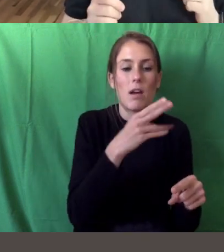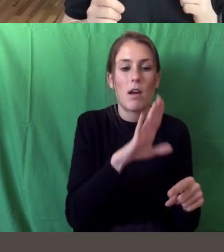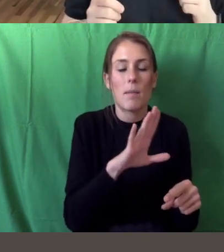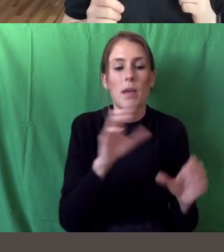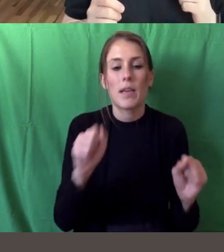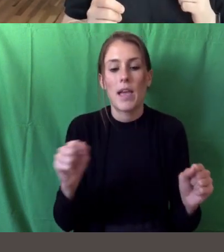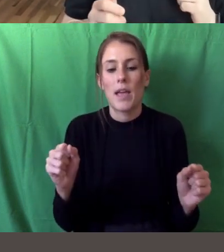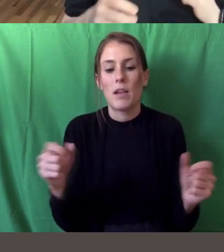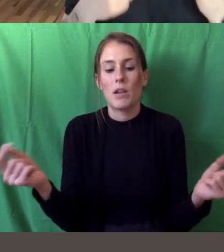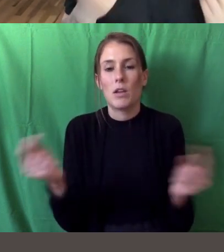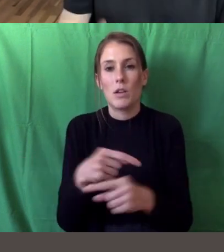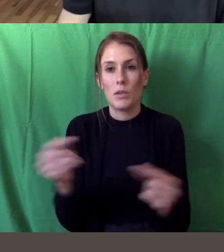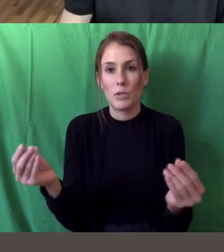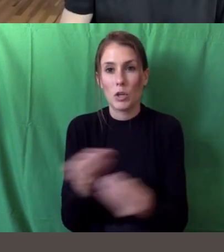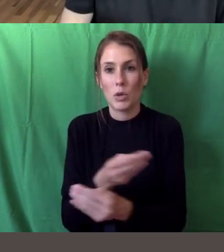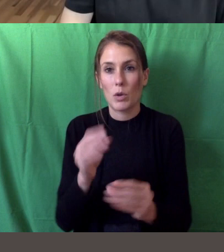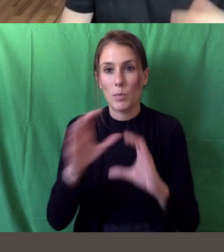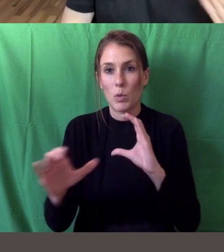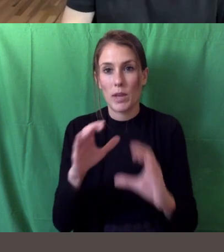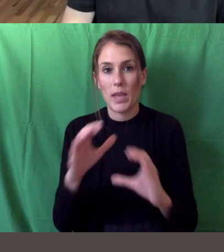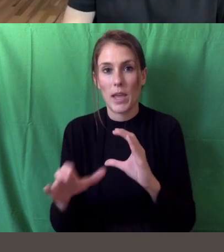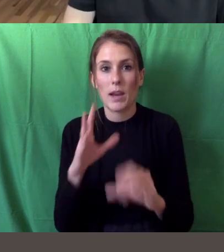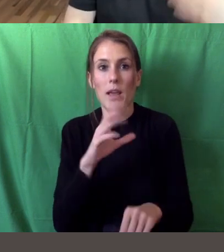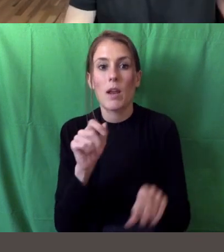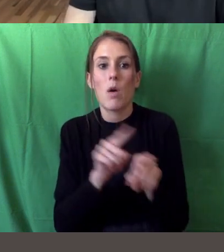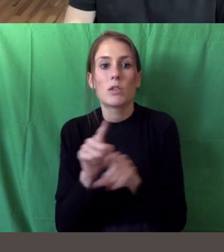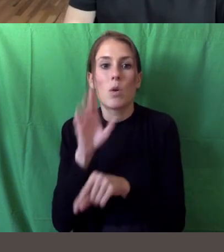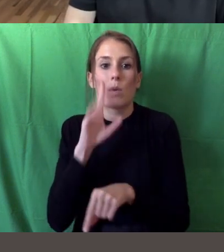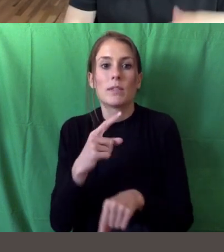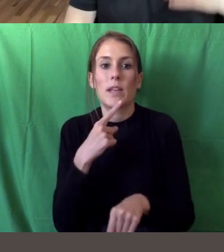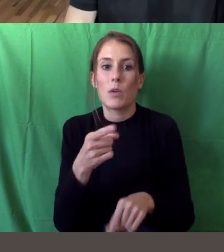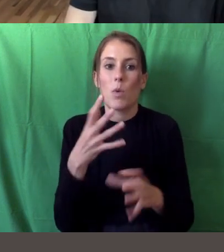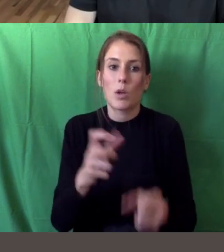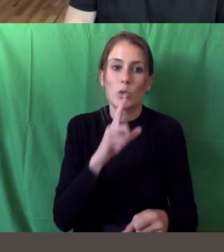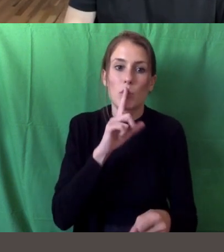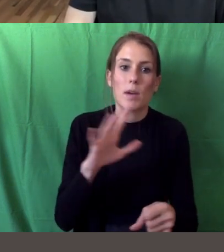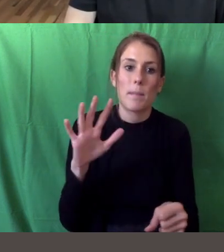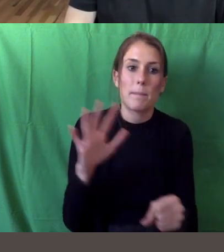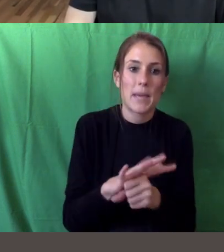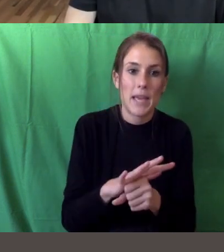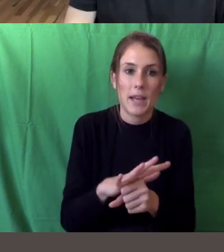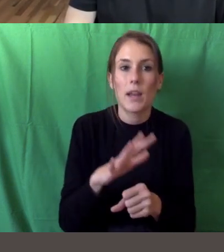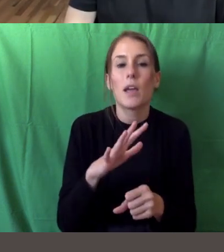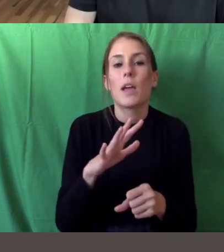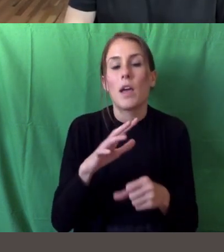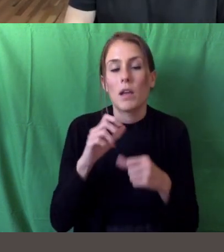And then it's also going to ask if I want to commit and push all these changes. So I'm going to set up my CI/CD pipeline.